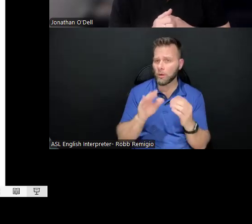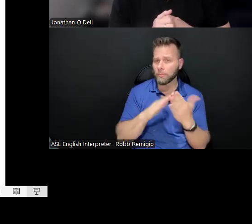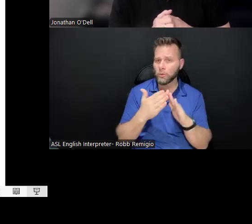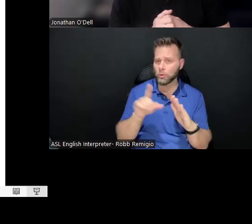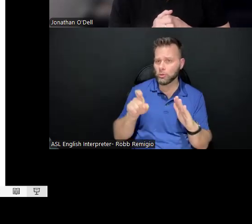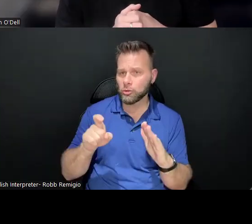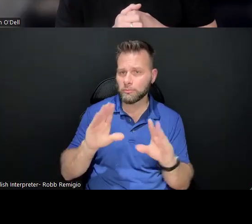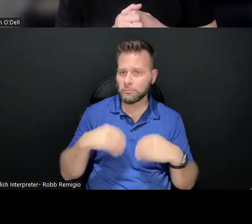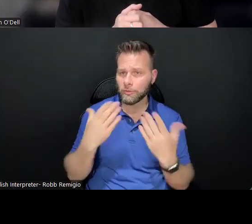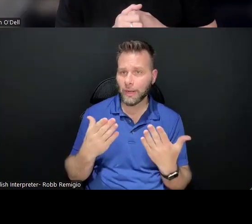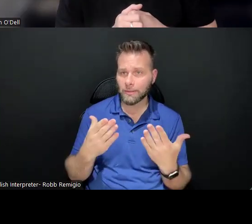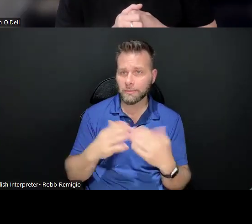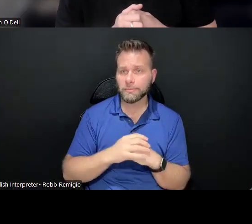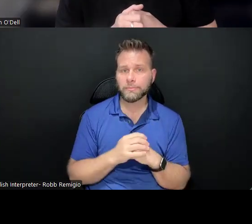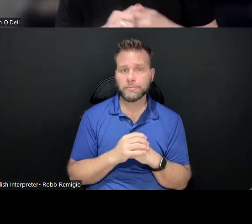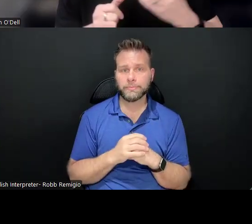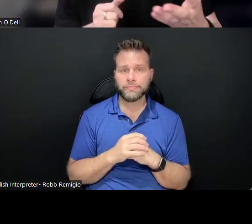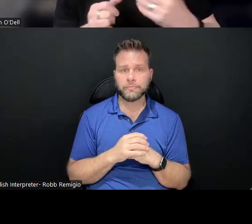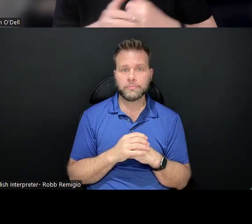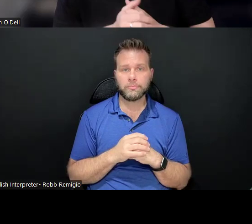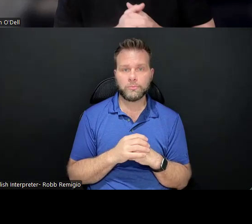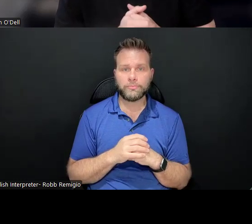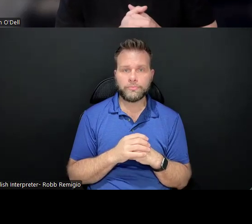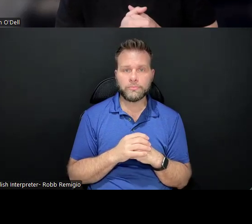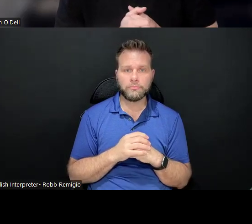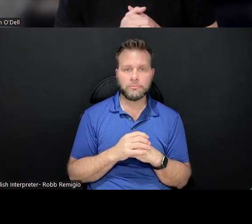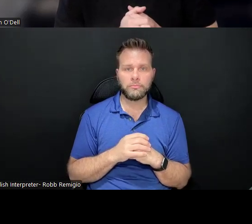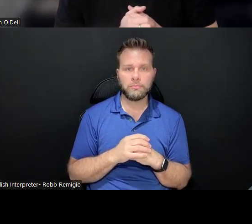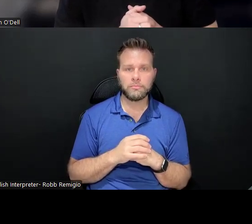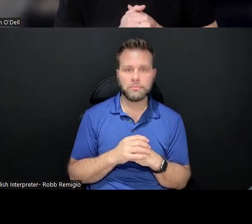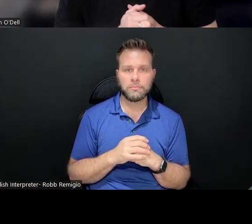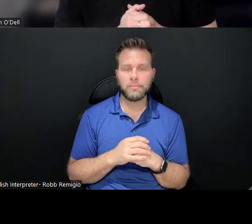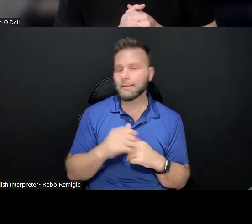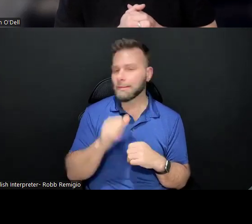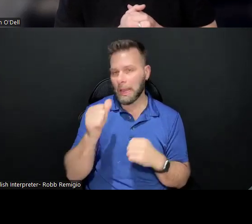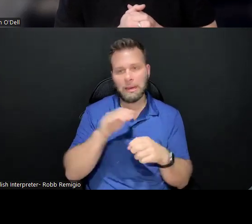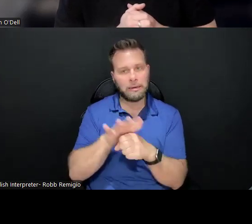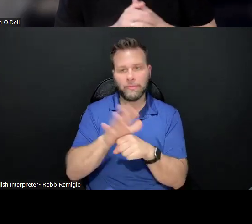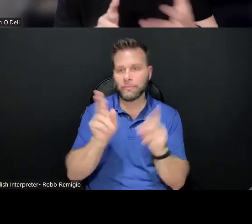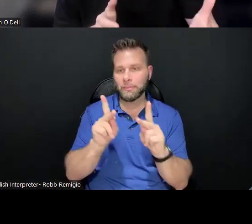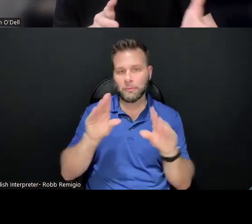more communities should do. Not enough people are providing it as a matter of Next slide, please.